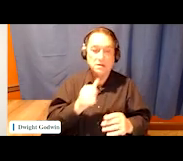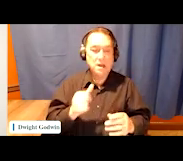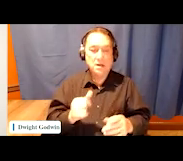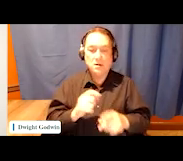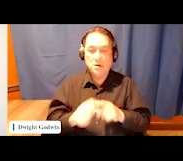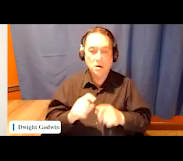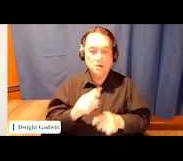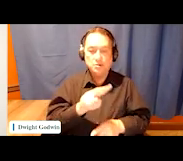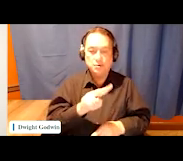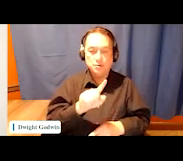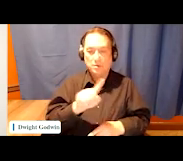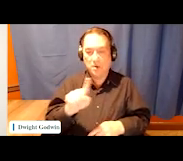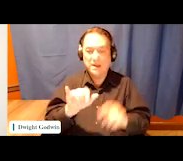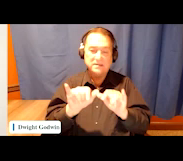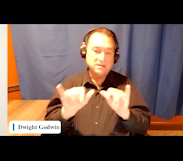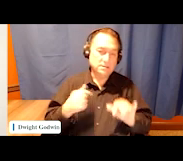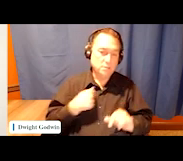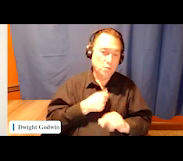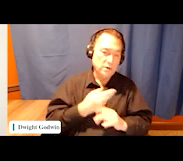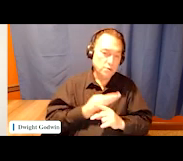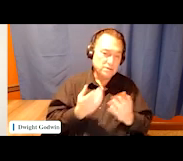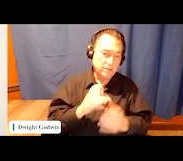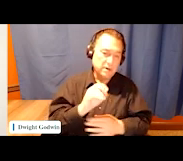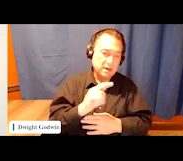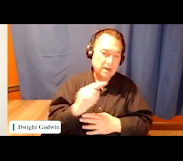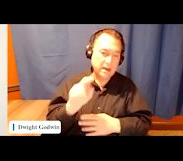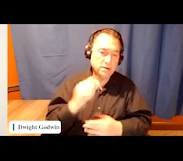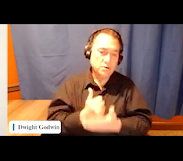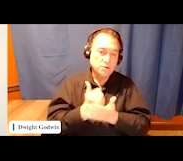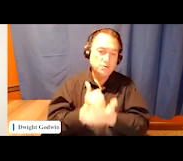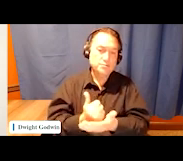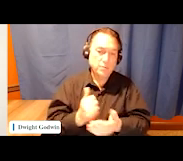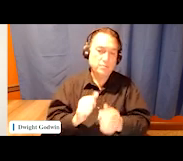211 is the system that we use here to support people in getting into the homeless system.